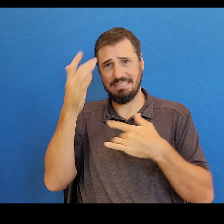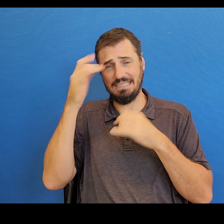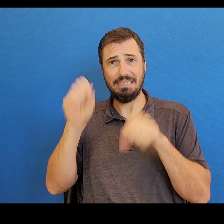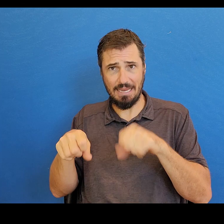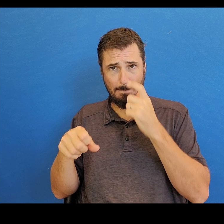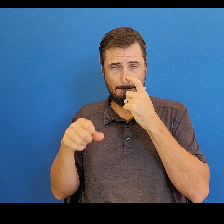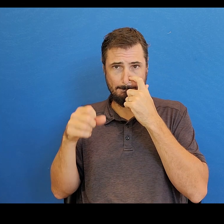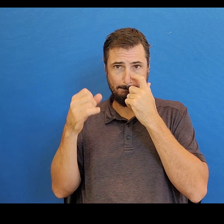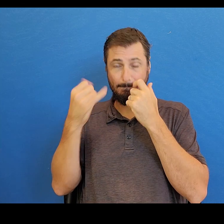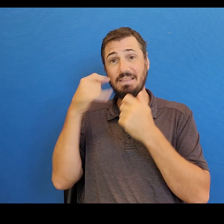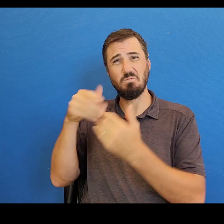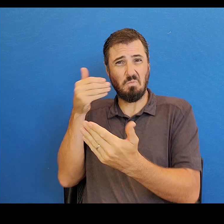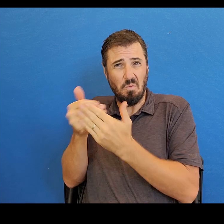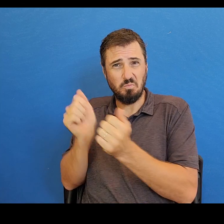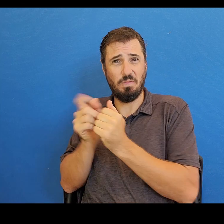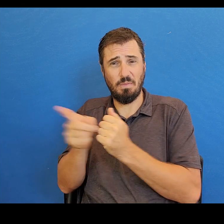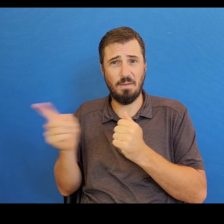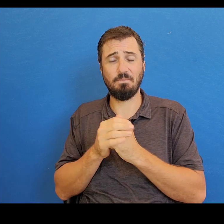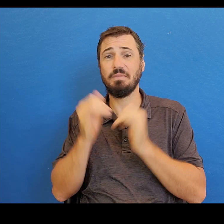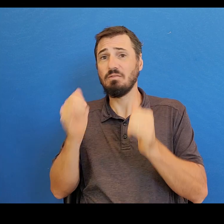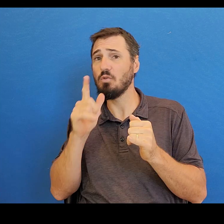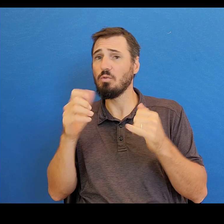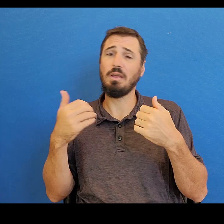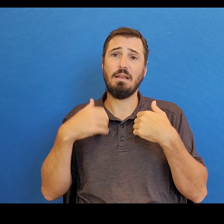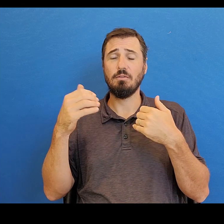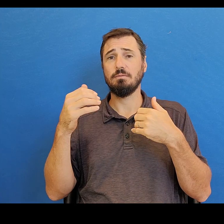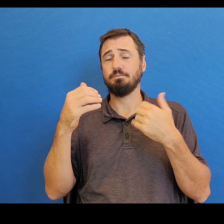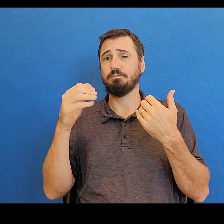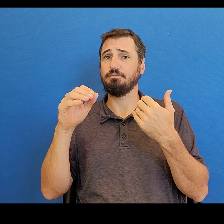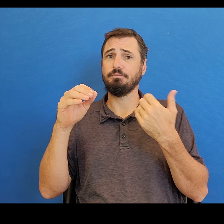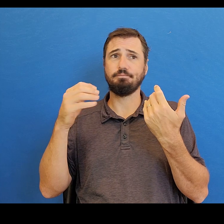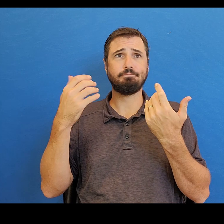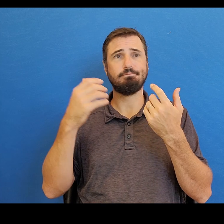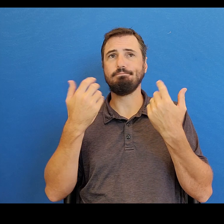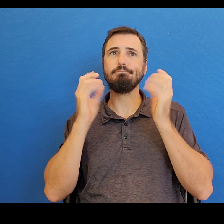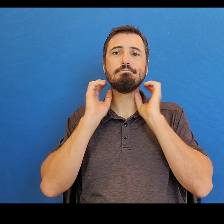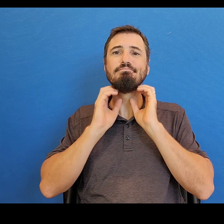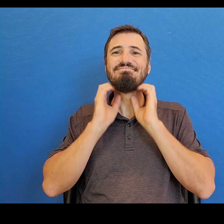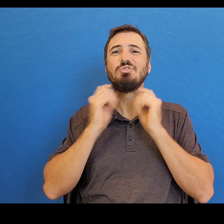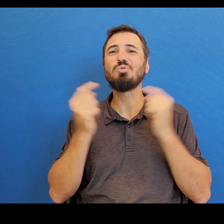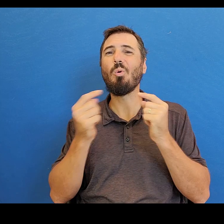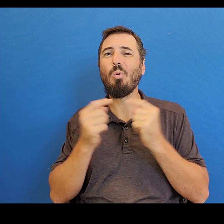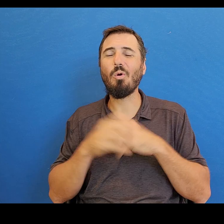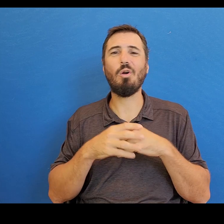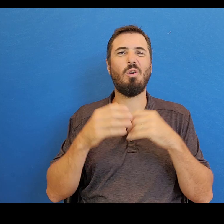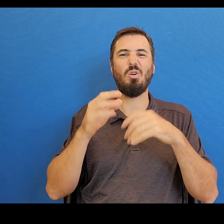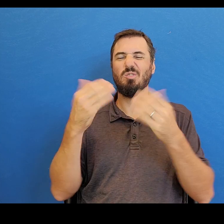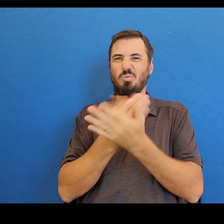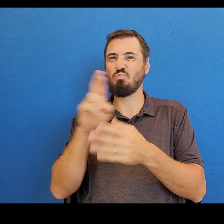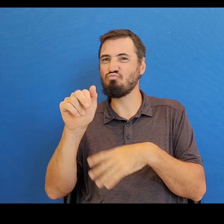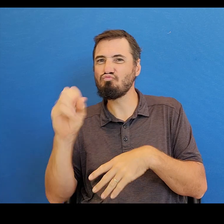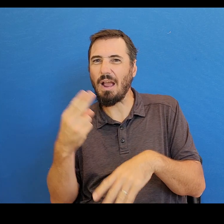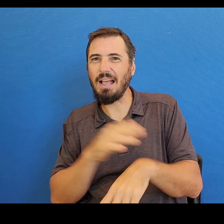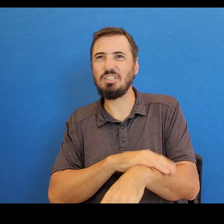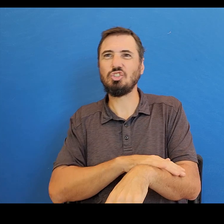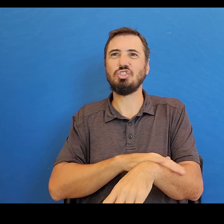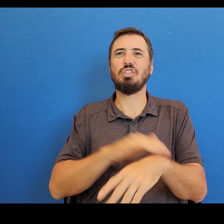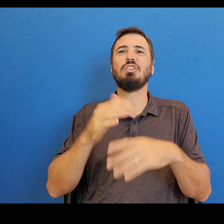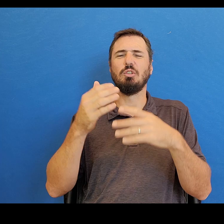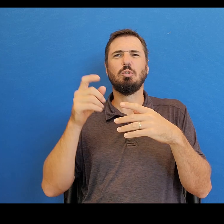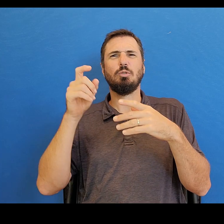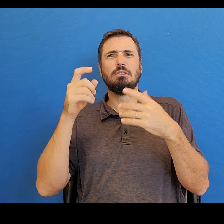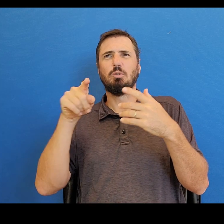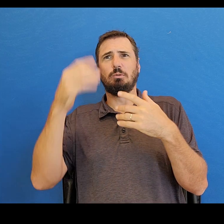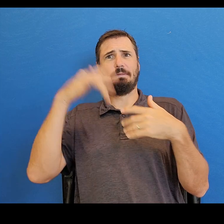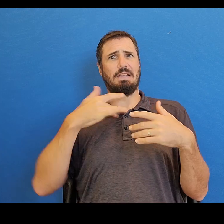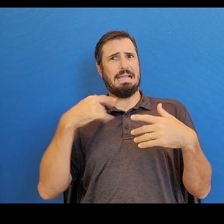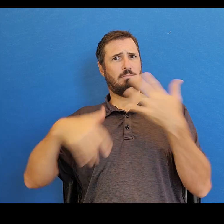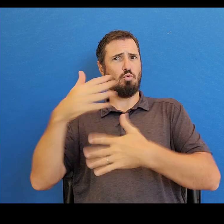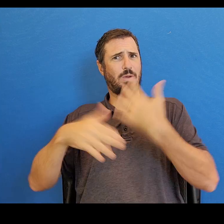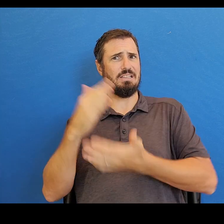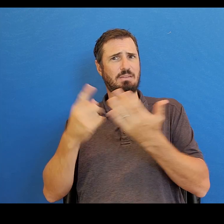Individuals with monkeypox symptoms, including flu-like symptoms, swollen lymph nodes, or new or unexplained rash or sores, should immediately contact their healthcare provider.